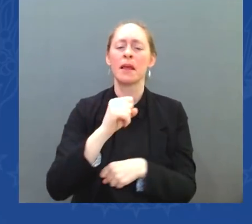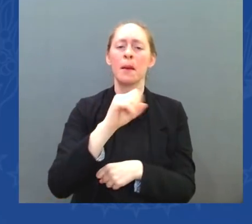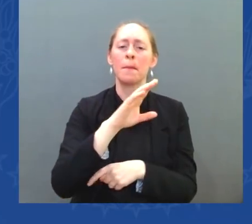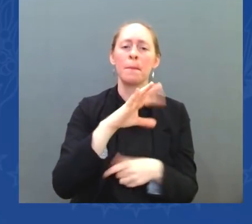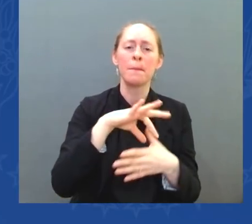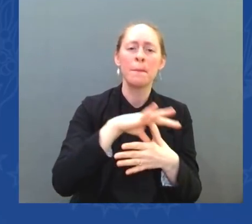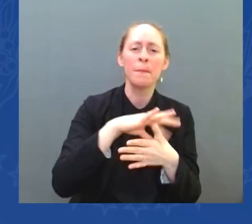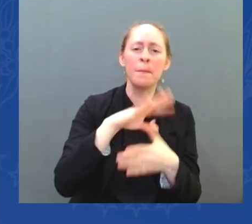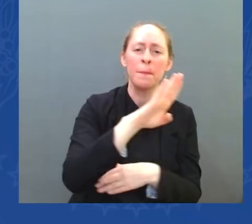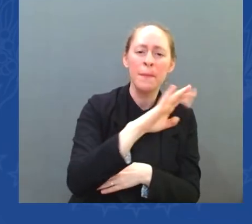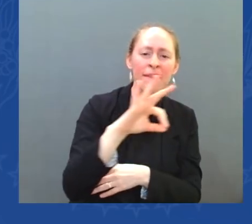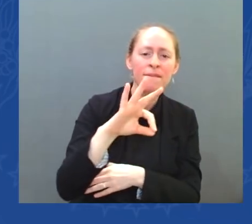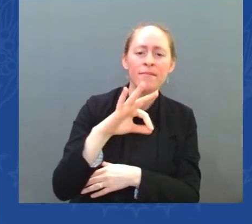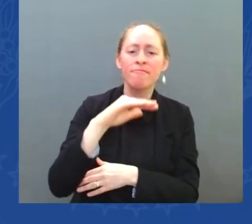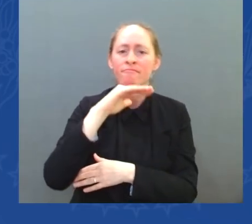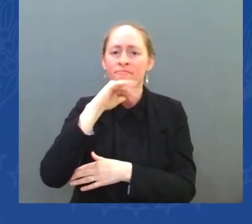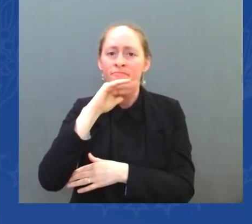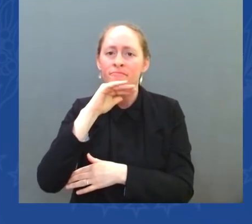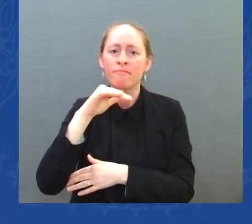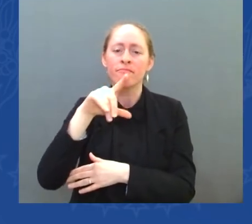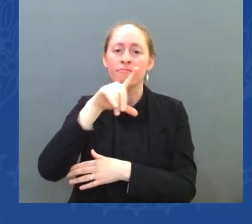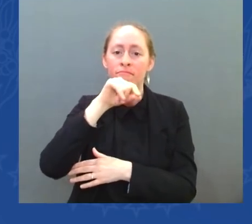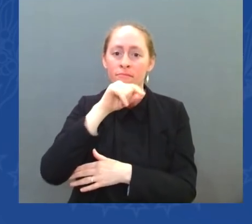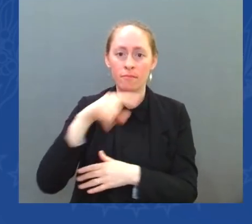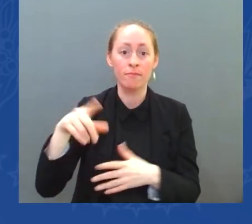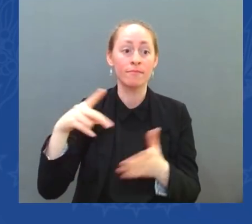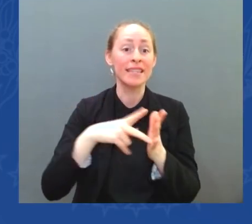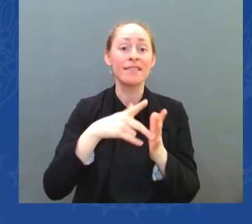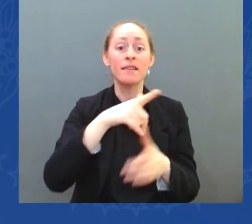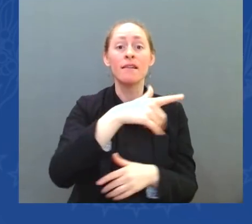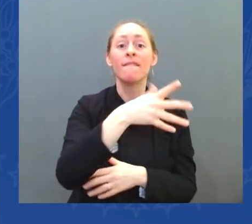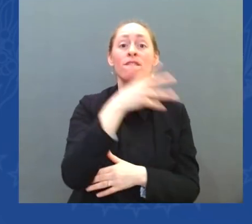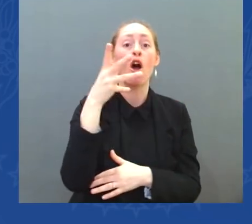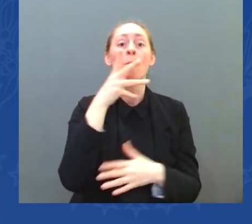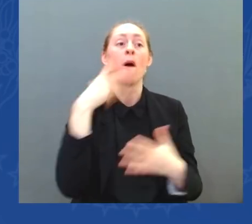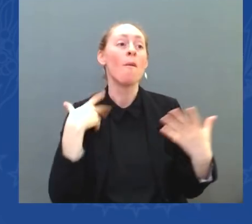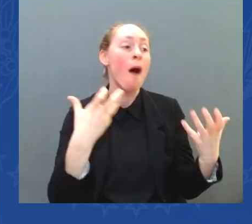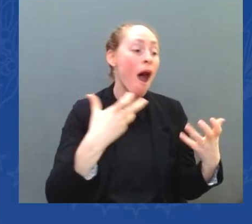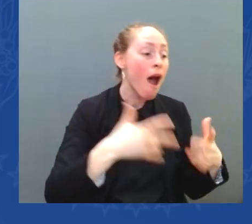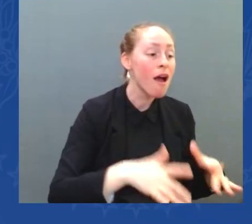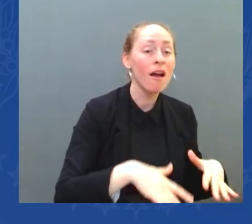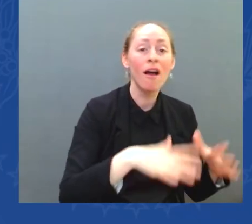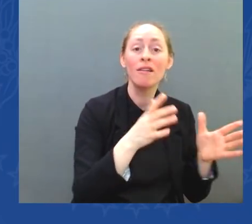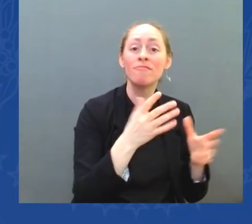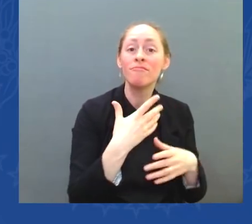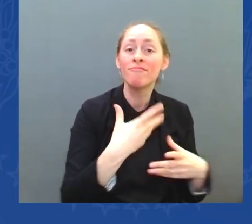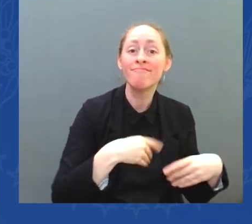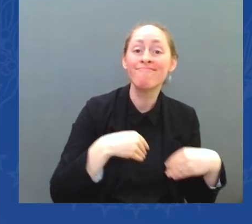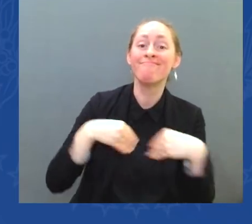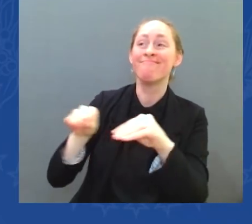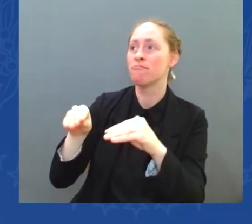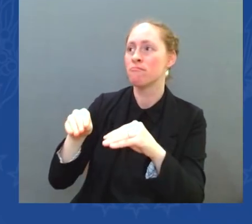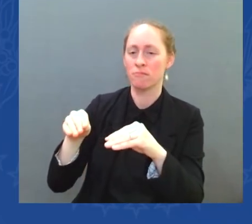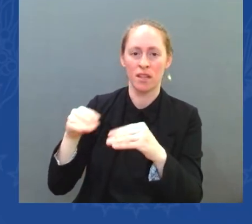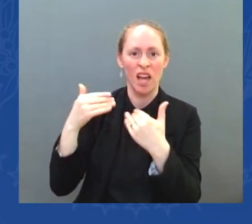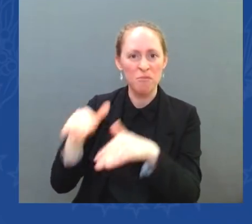These big conglomerates drive down prices they pay farmers, and even as they drive up prices at the grocery store.